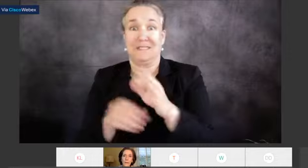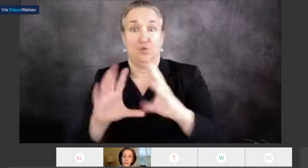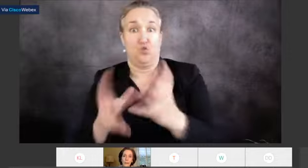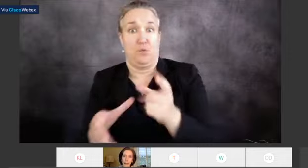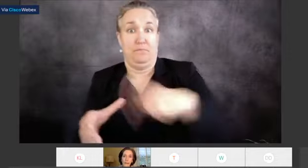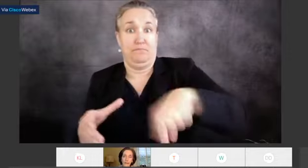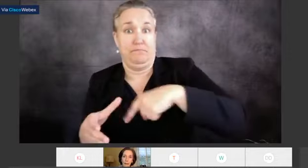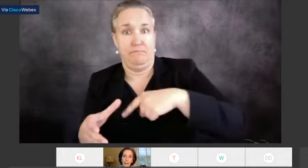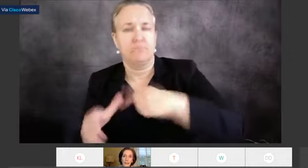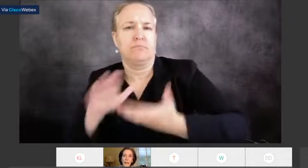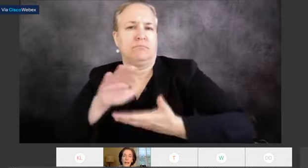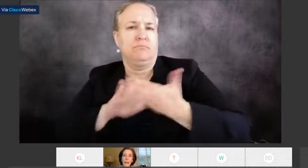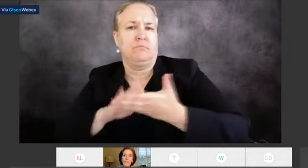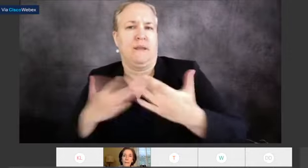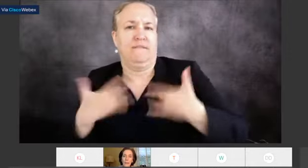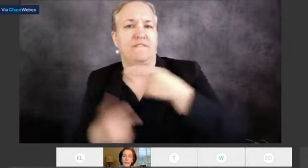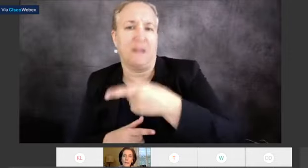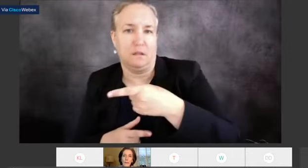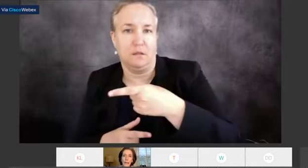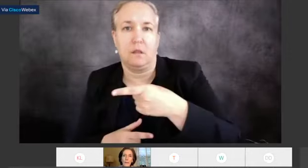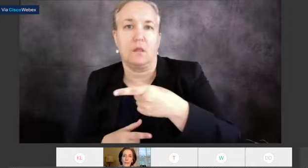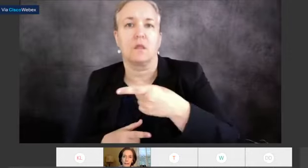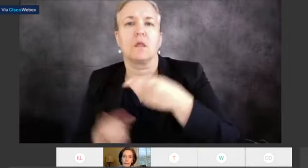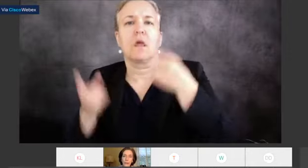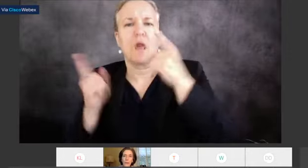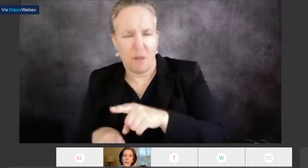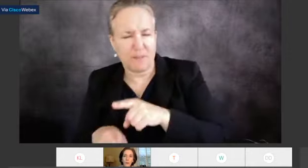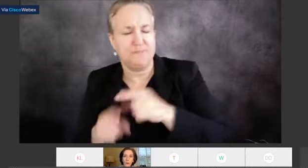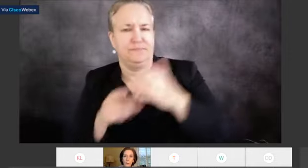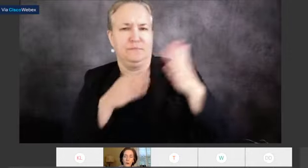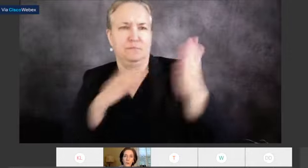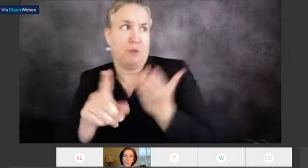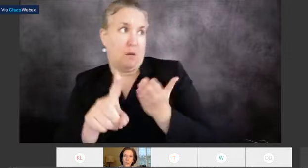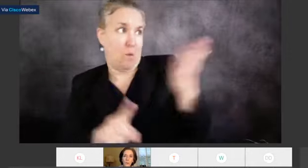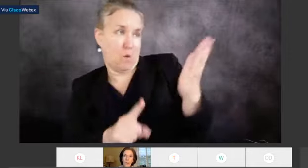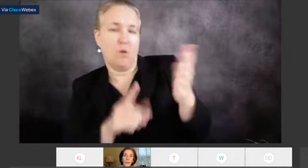running that event had submitted a plan to the health department which had been